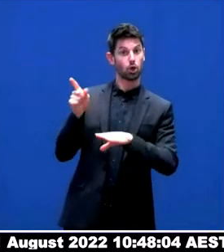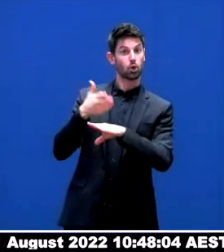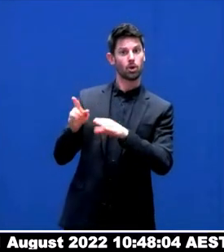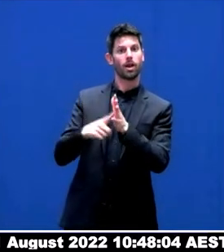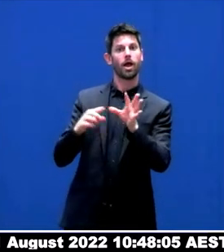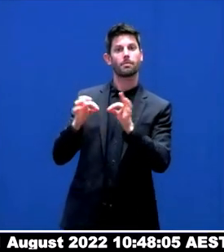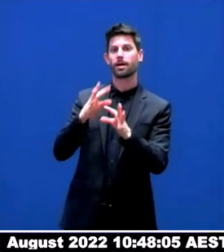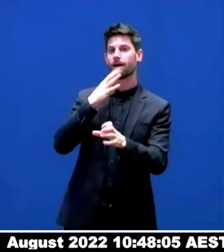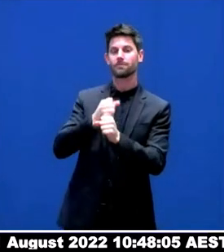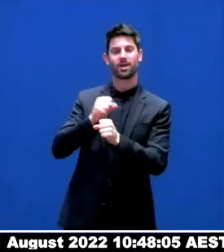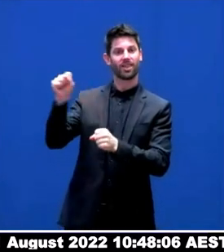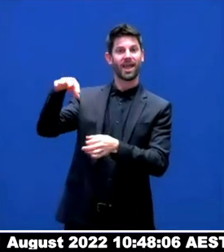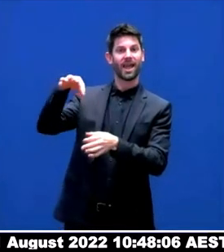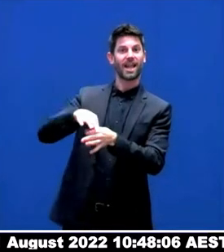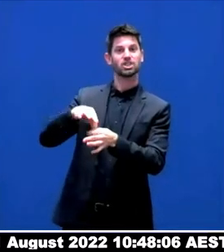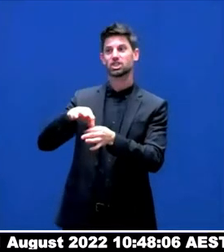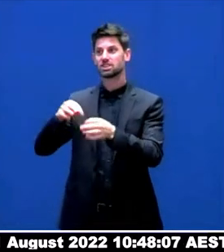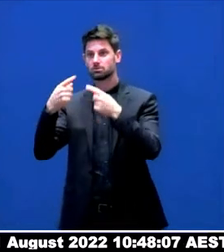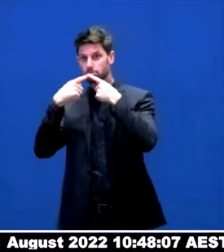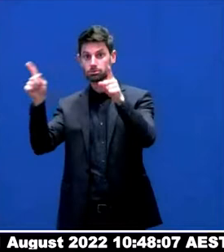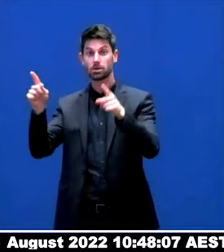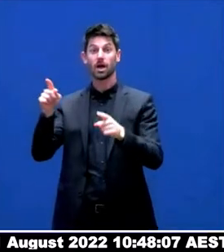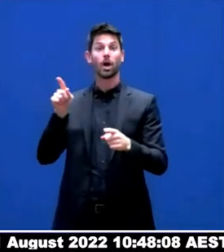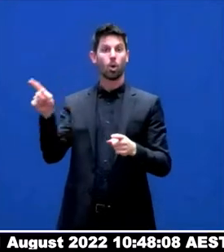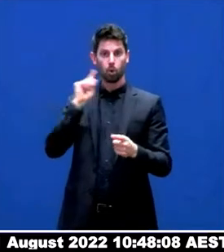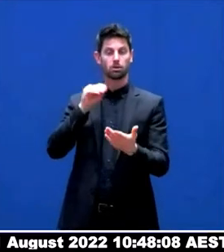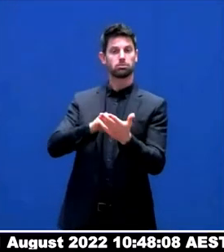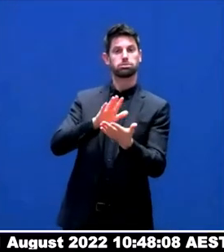commitments, we ratify it in the upcoming October Budget, regardless of whether they